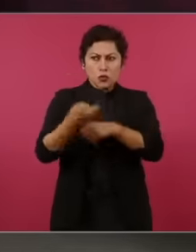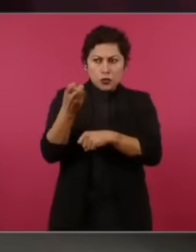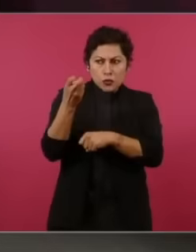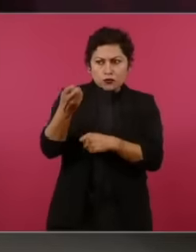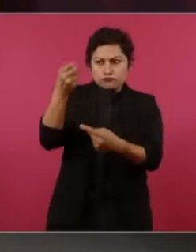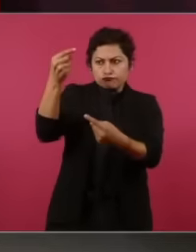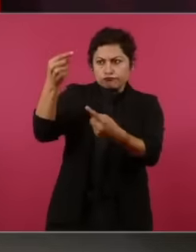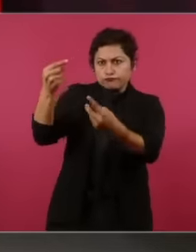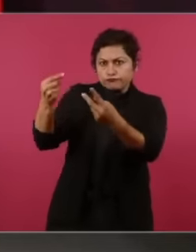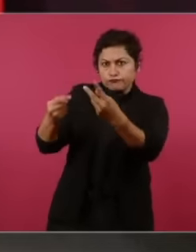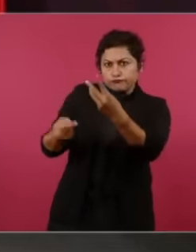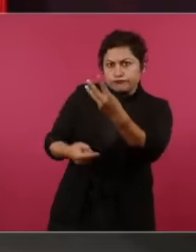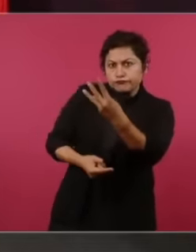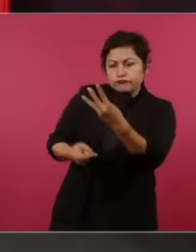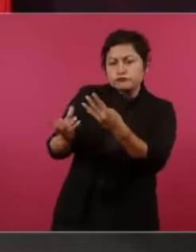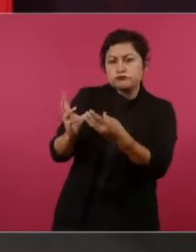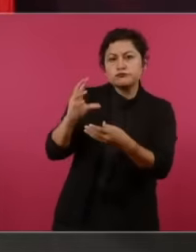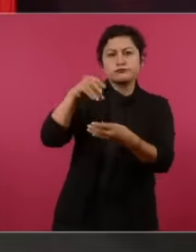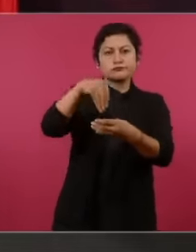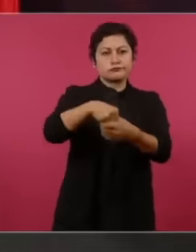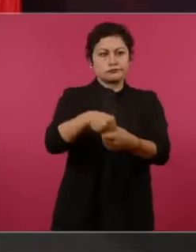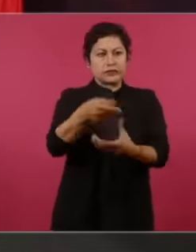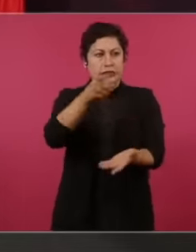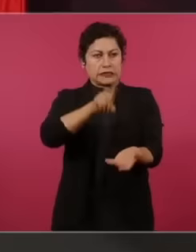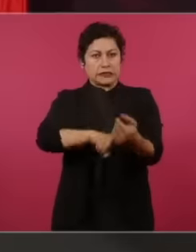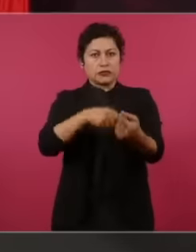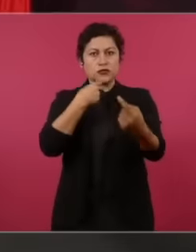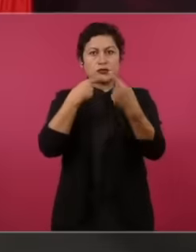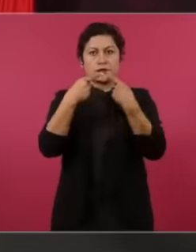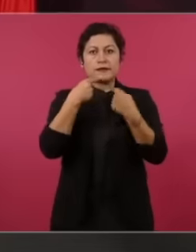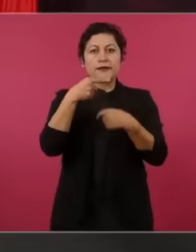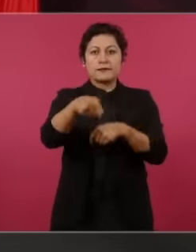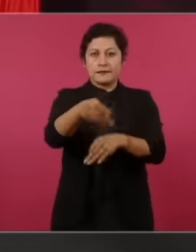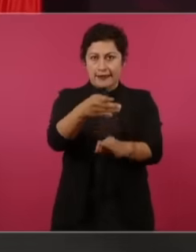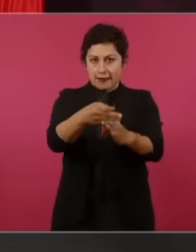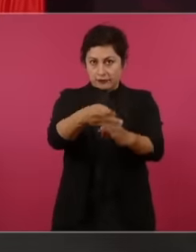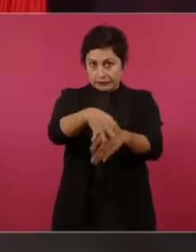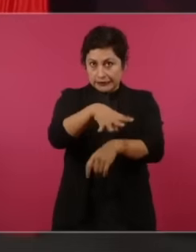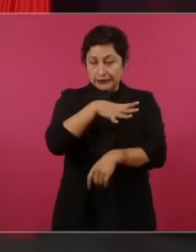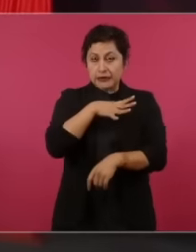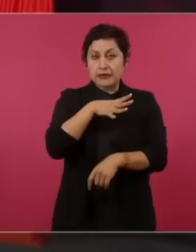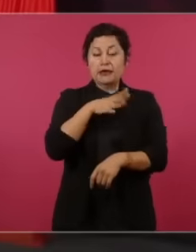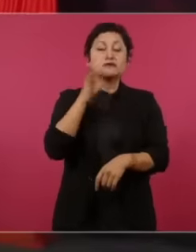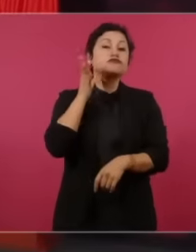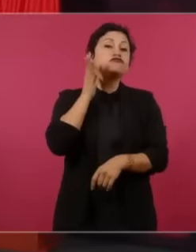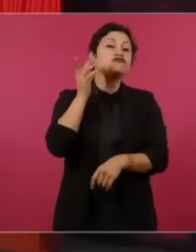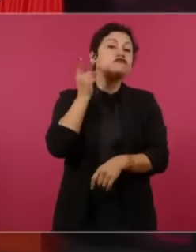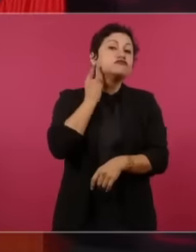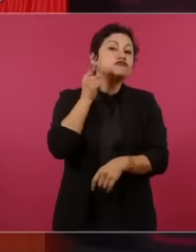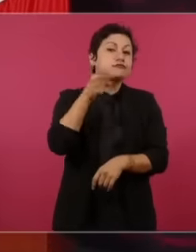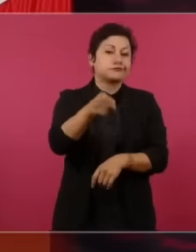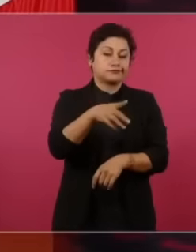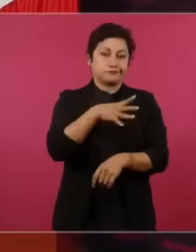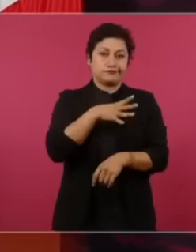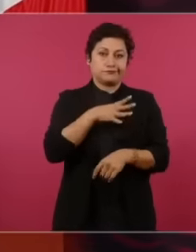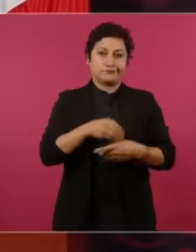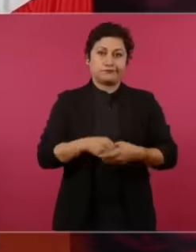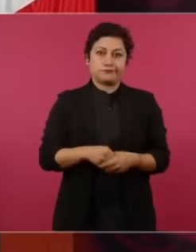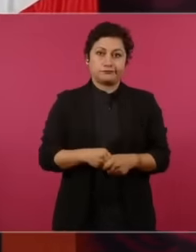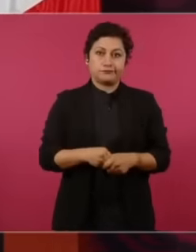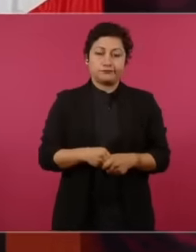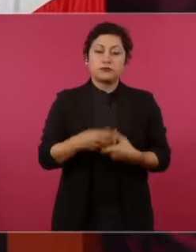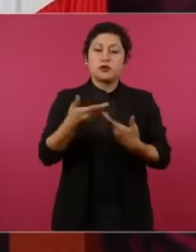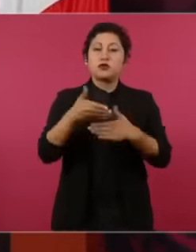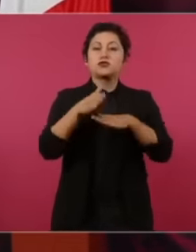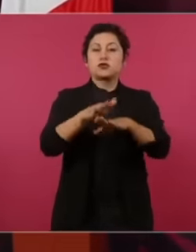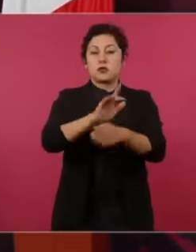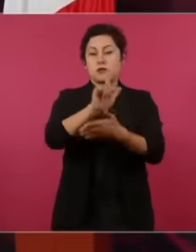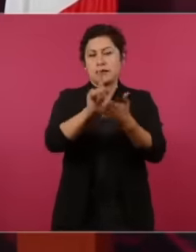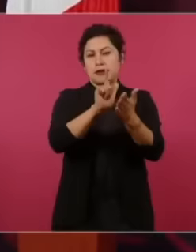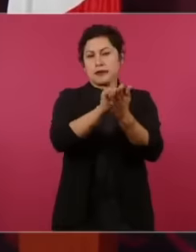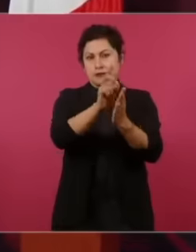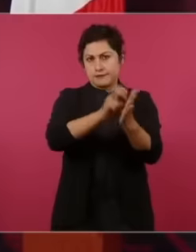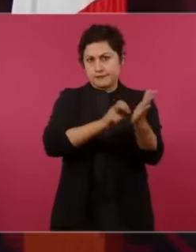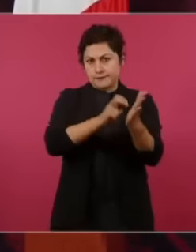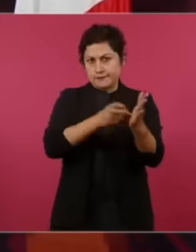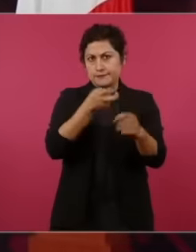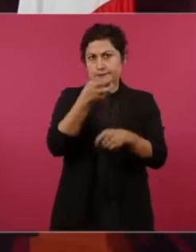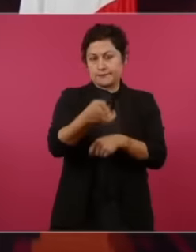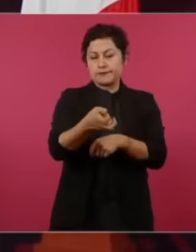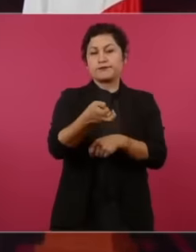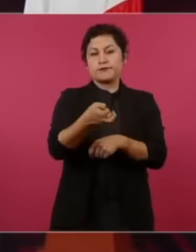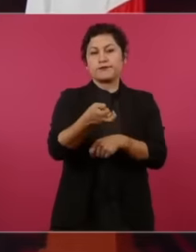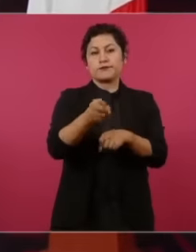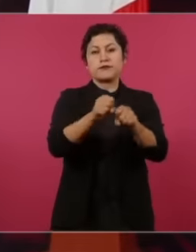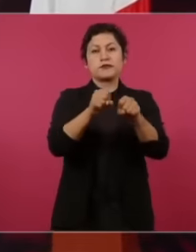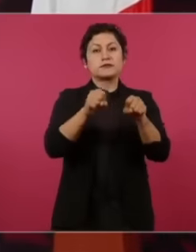is taking place in Congress about the Reform of the judicial power, which is